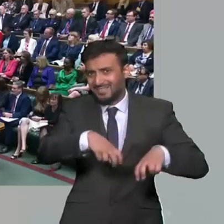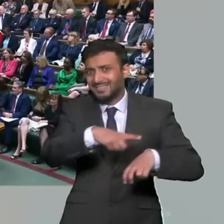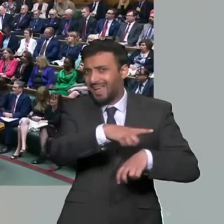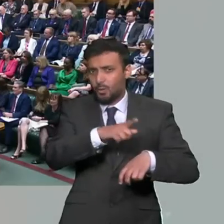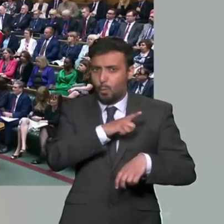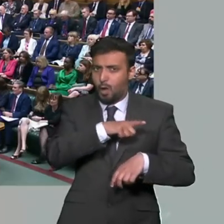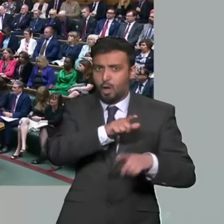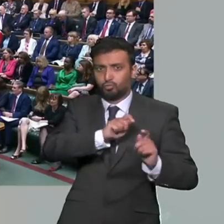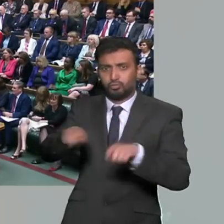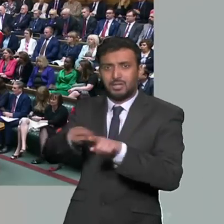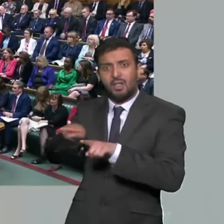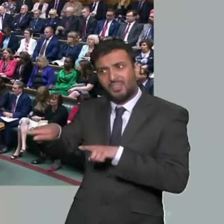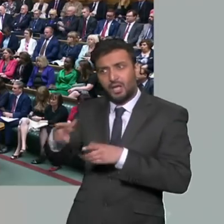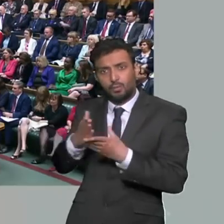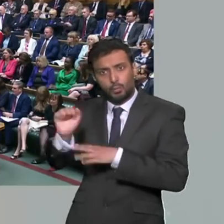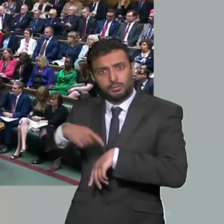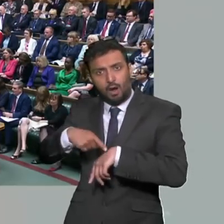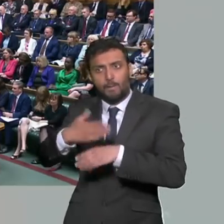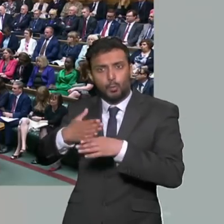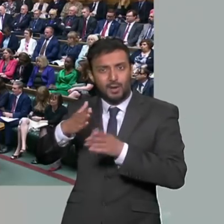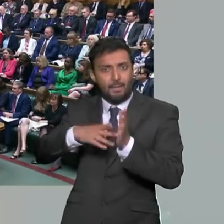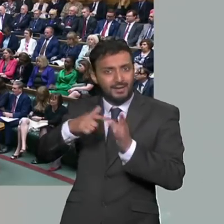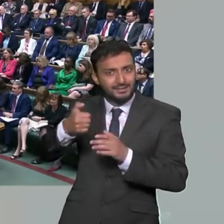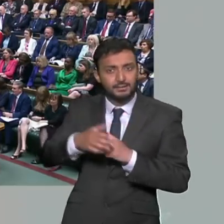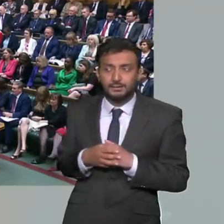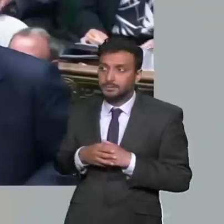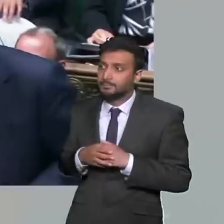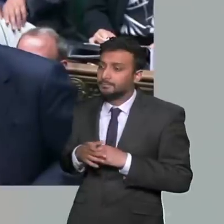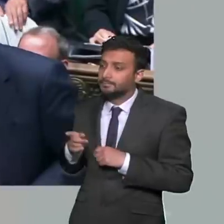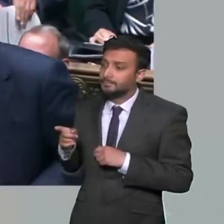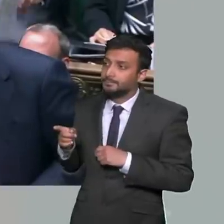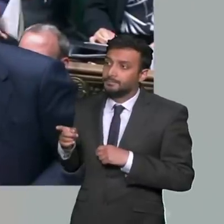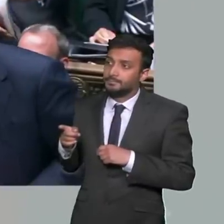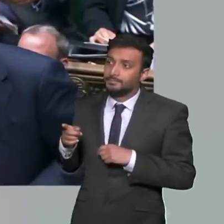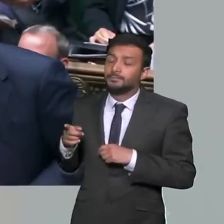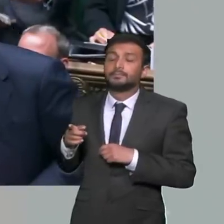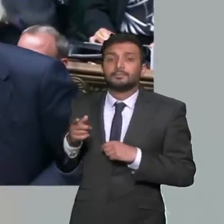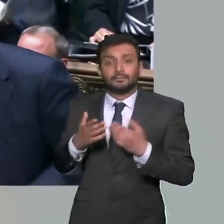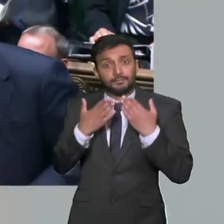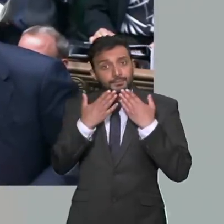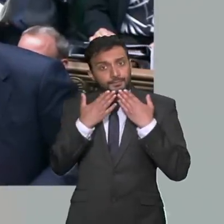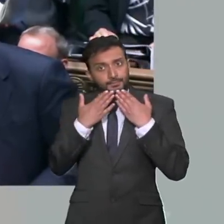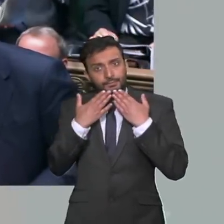The Prime Minister I begin by saying how grateful I am to the hon.